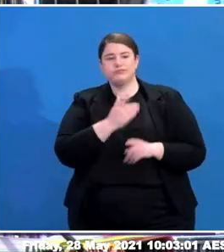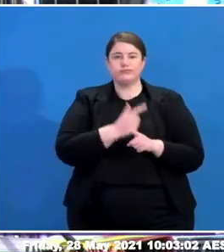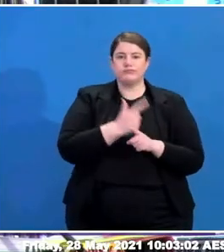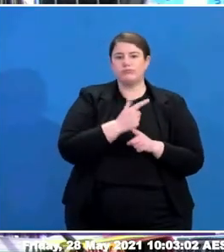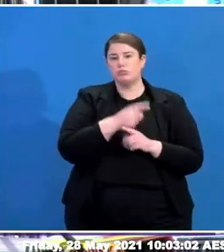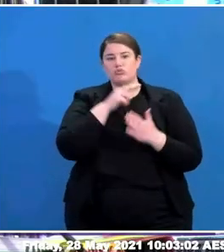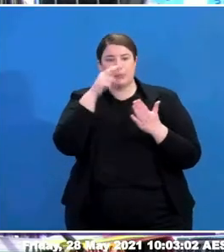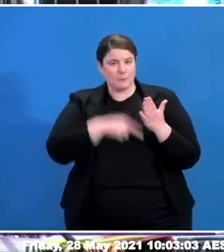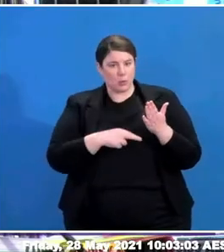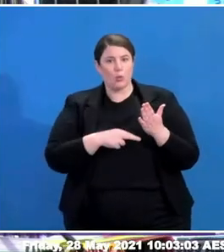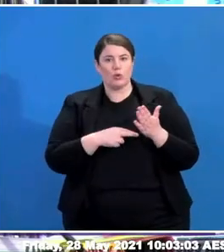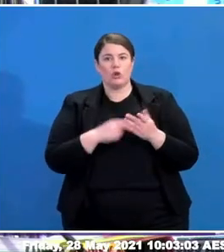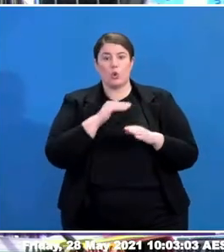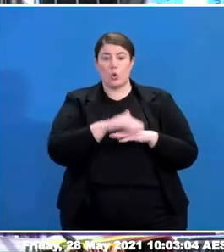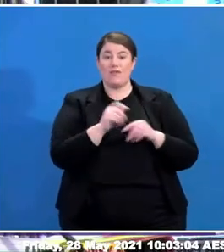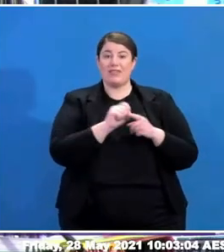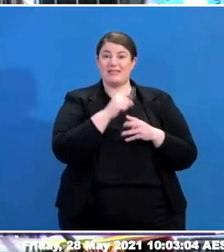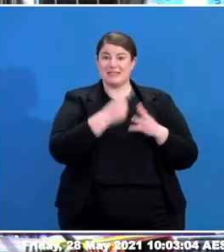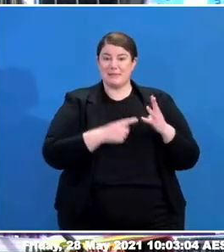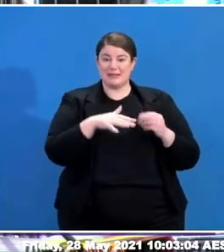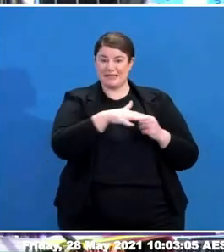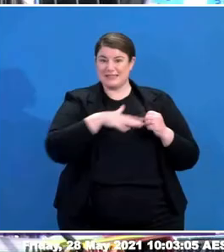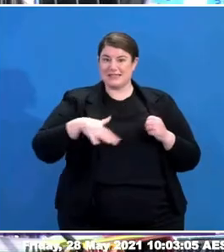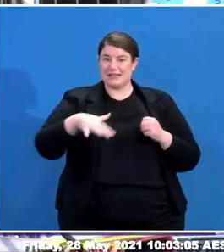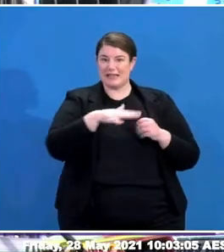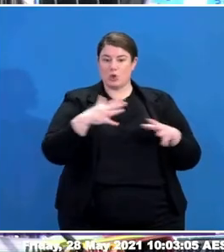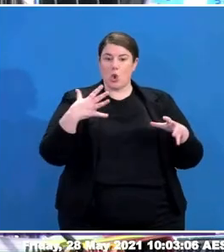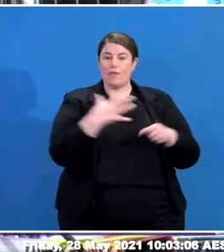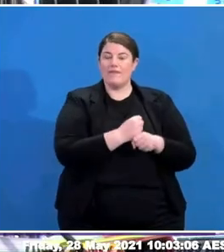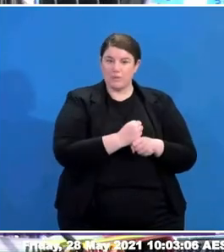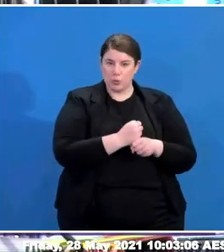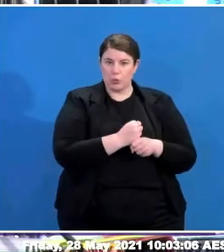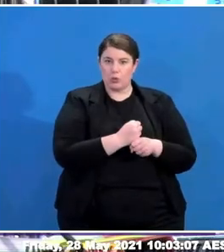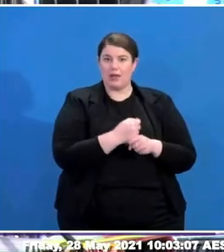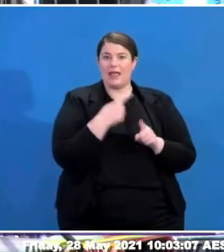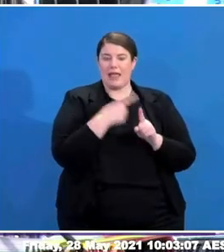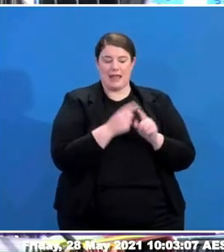particular to the disability sector market overview and to the NDIS revised